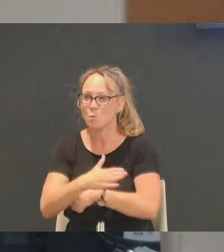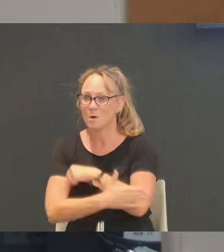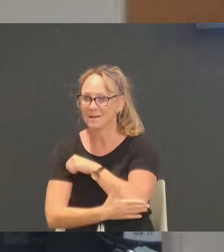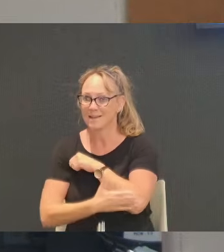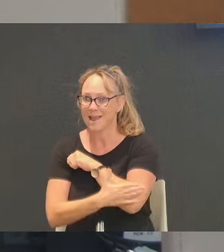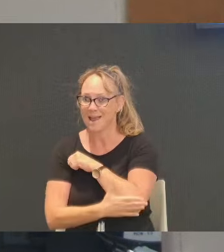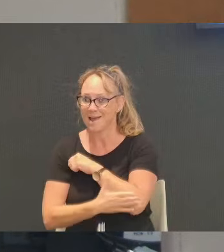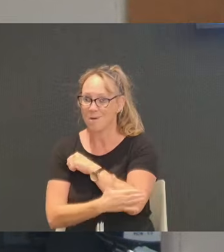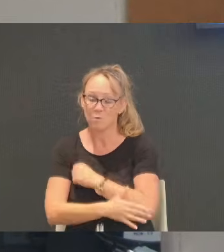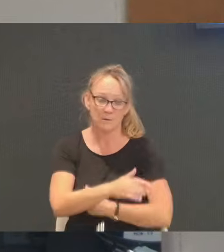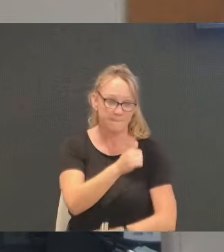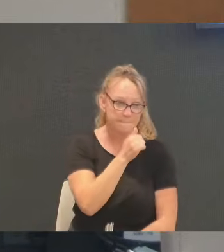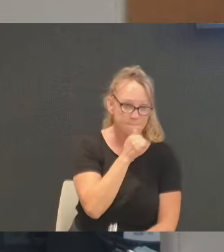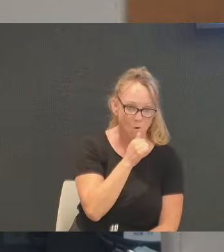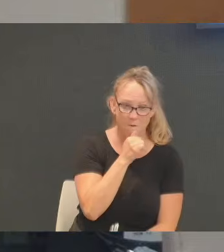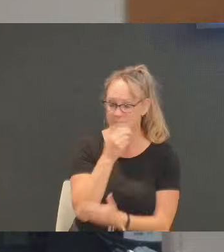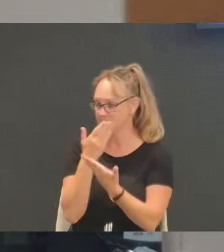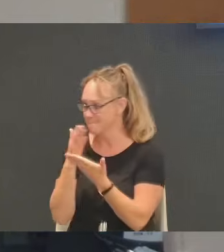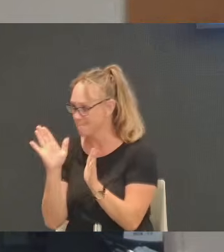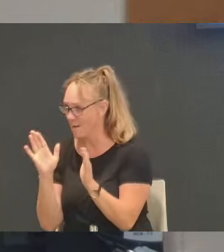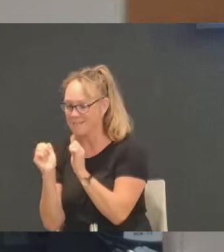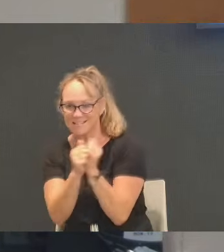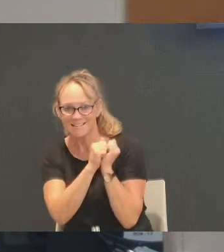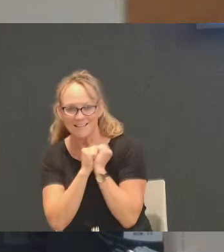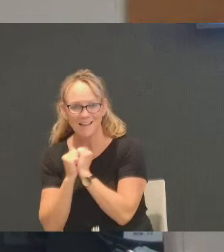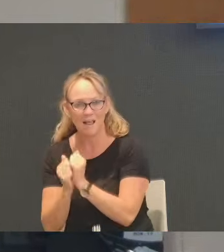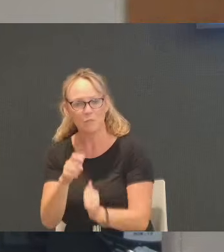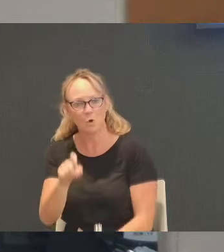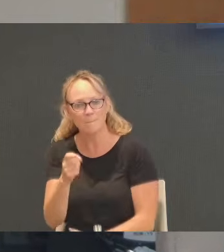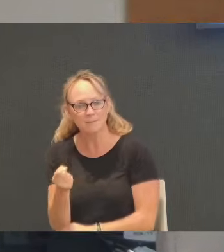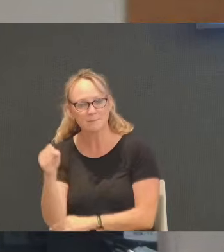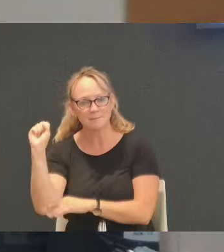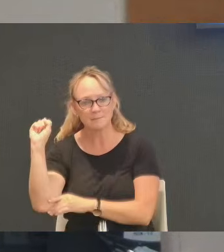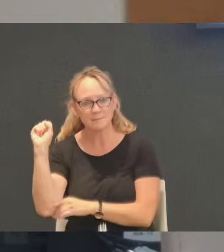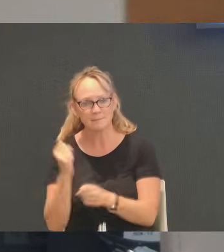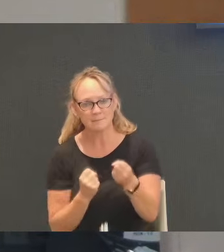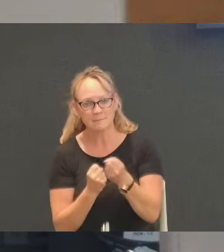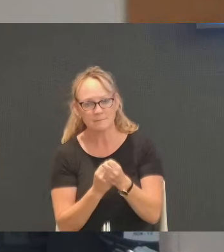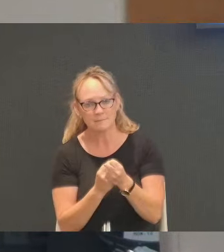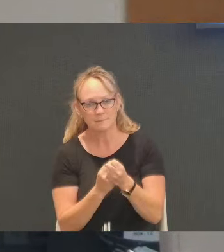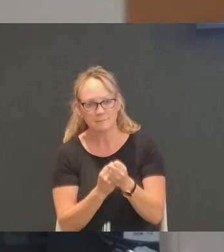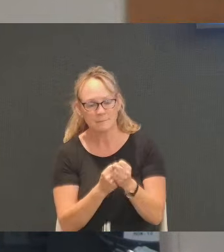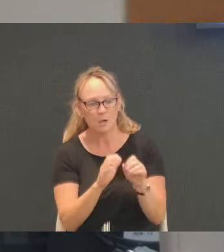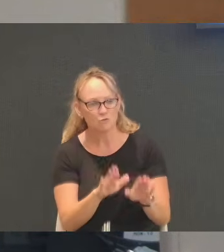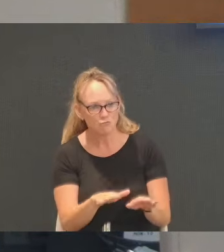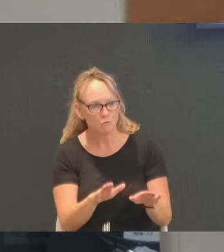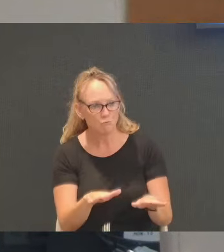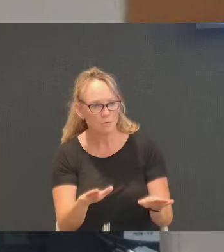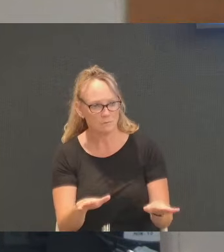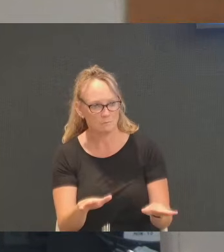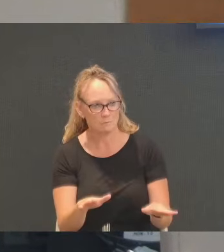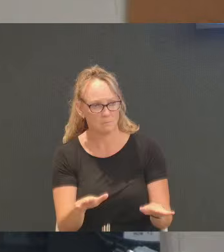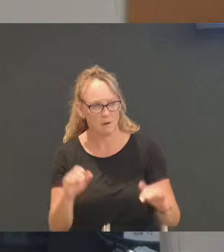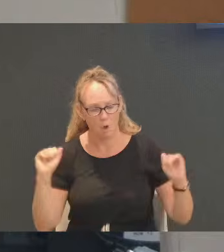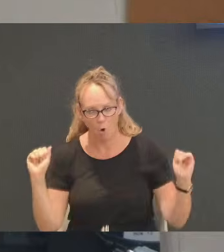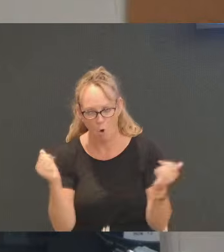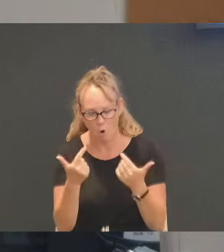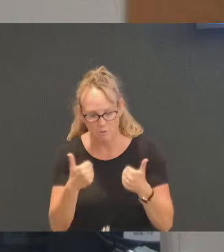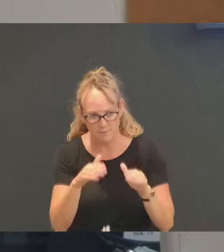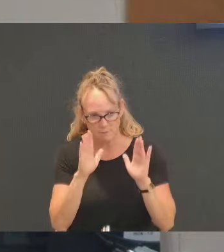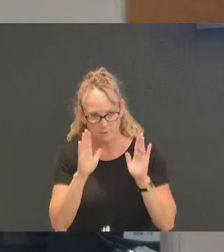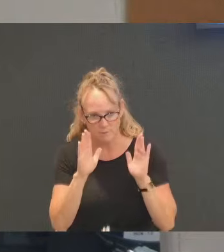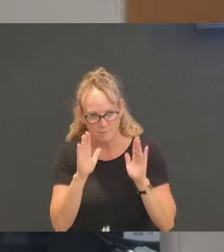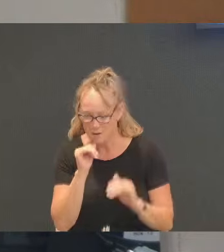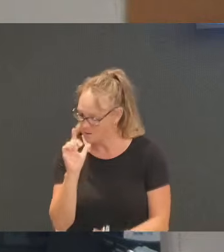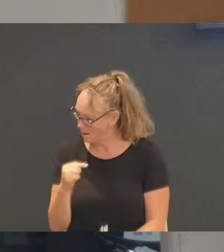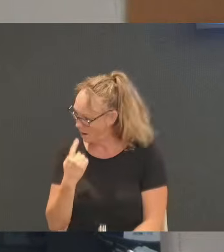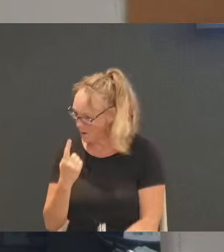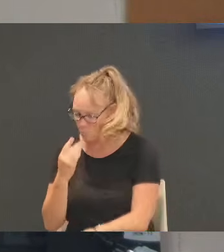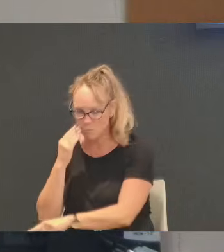public, together, must stand up for the children, and all make a sacrifice, not just the homeowners.